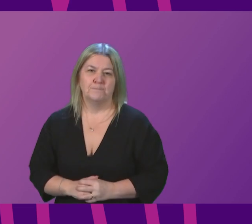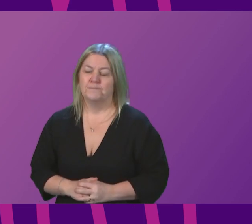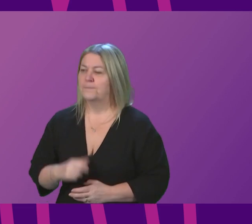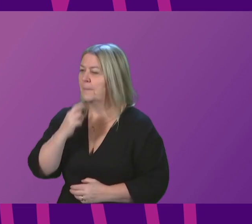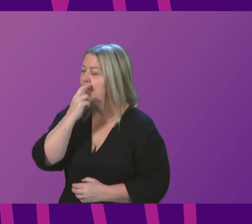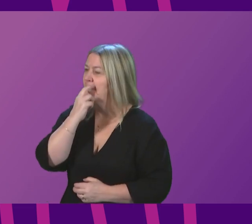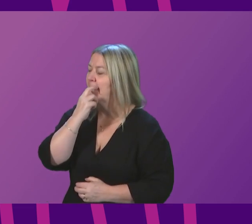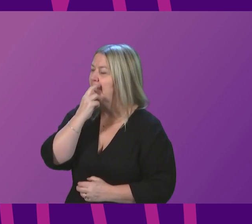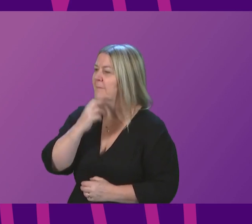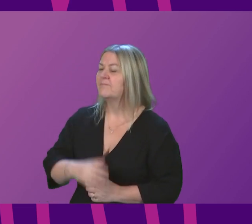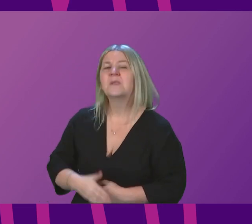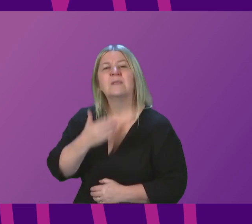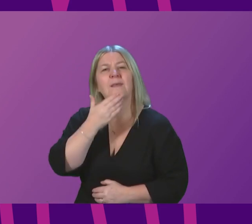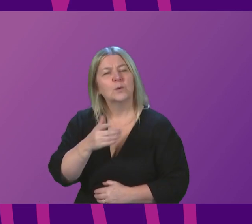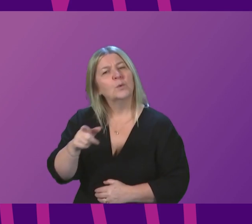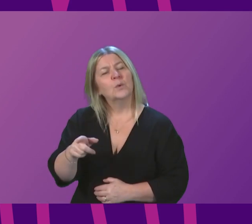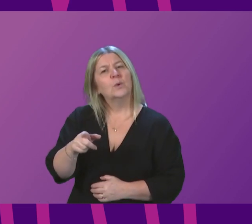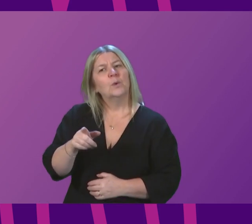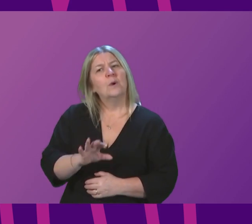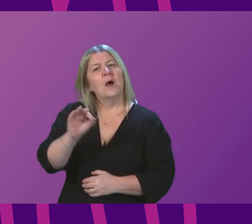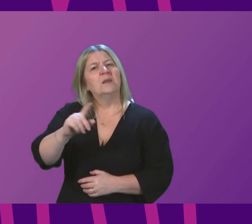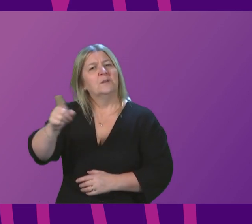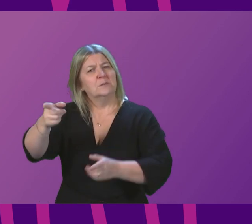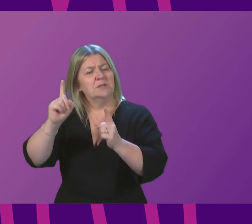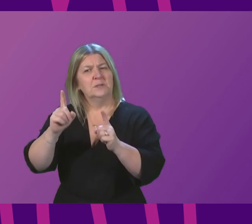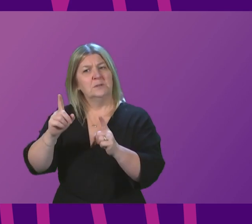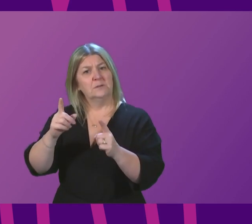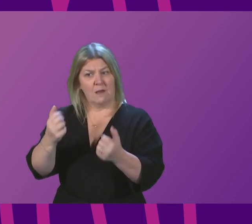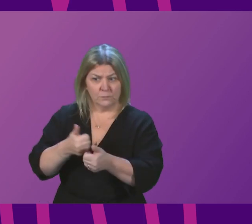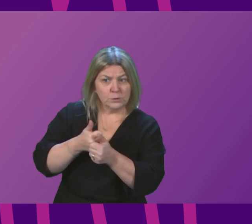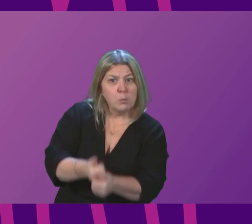To ask the First Minister what support the Scottish Government can provide to people